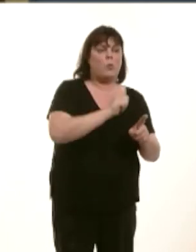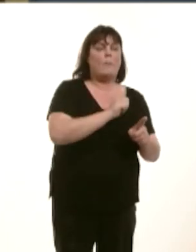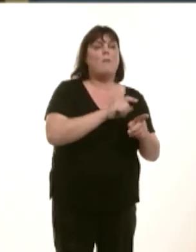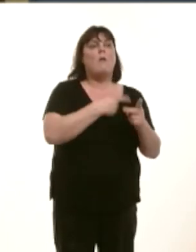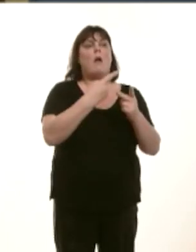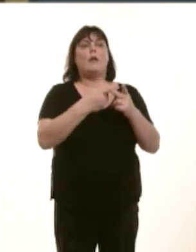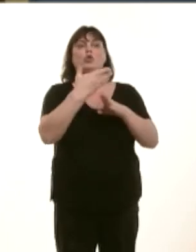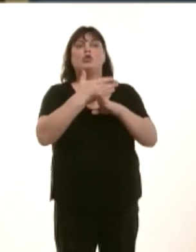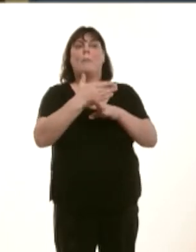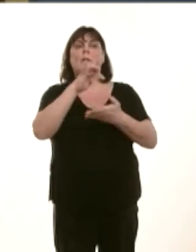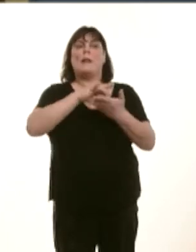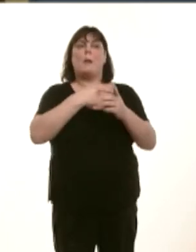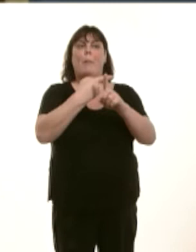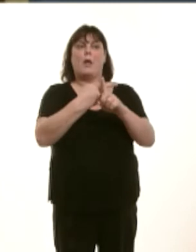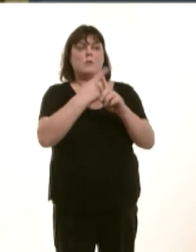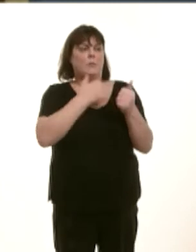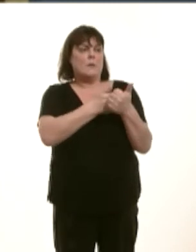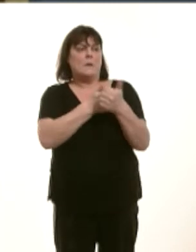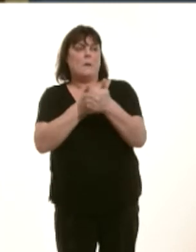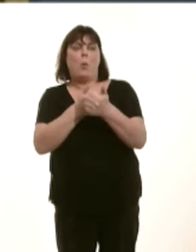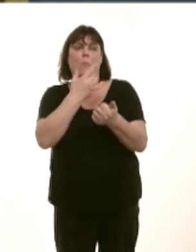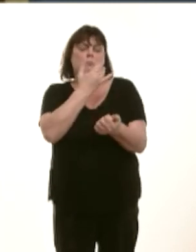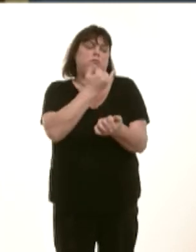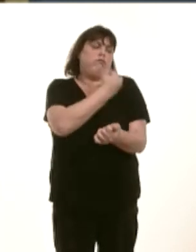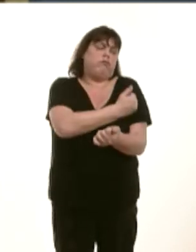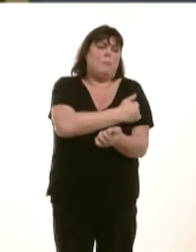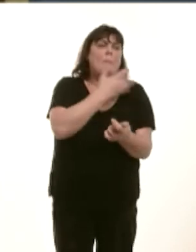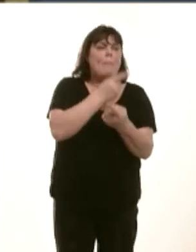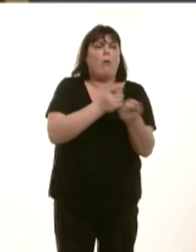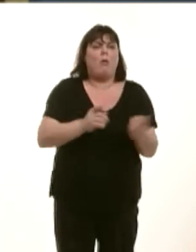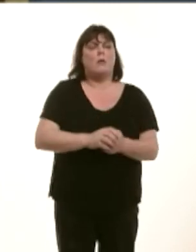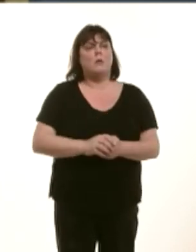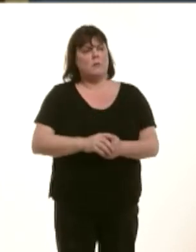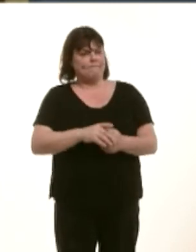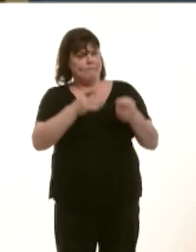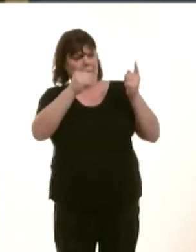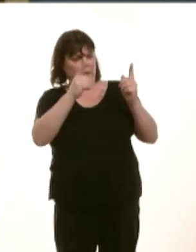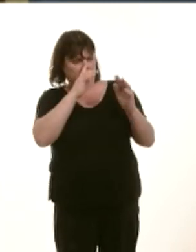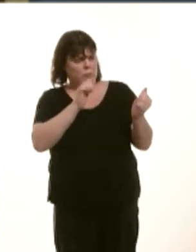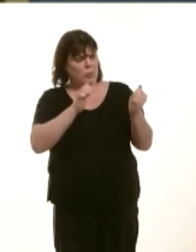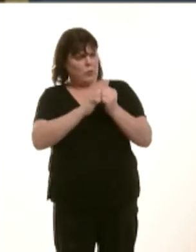in order to help some of the most vulnerable citizens. Jeff Cuthbert: First Minister, will you agree with me that we need to see more of this kind